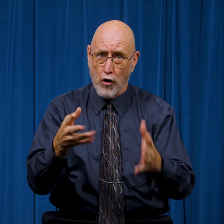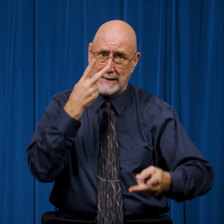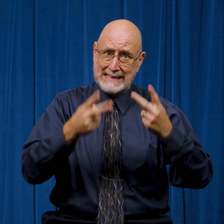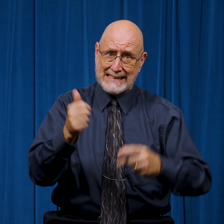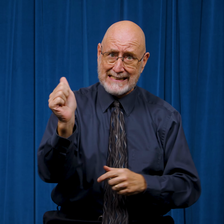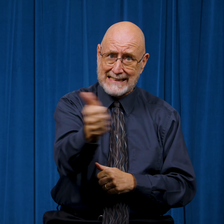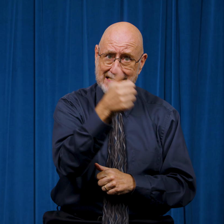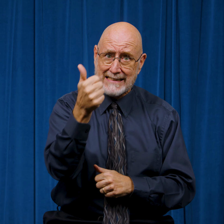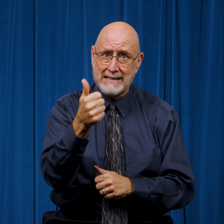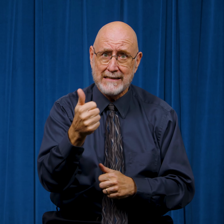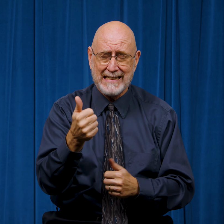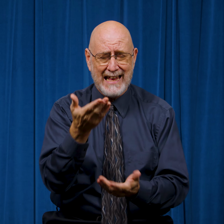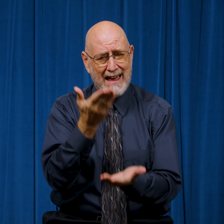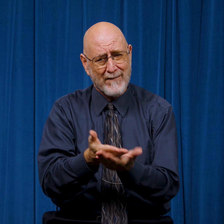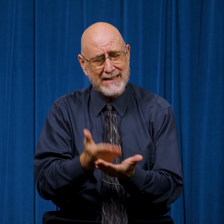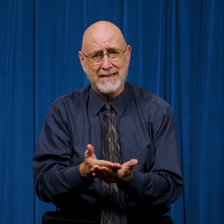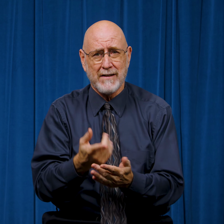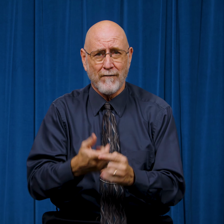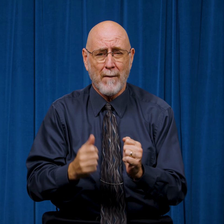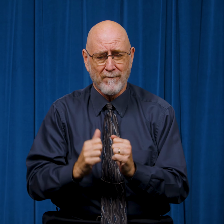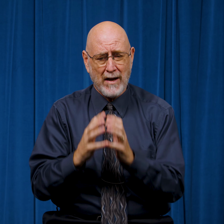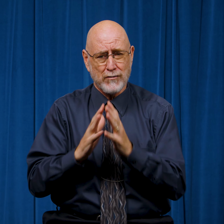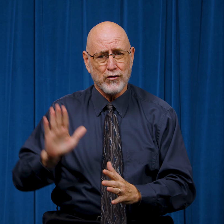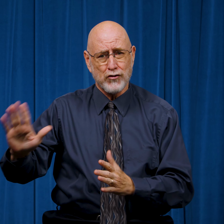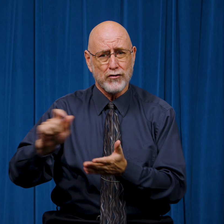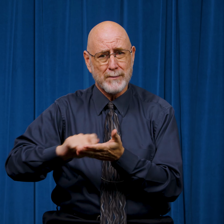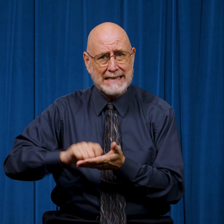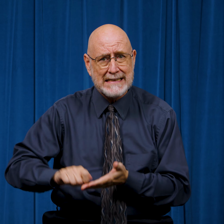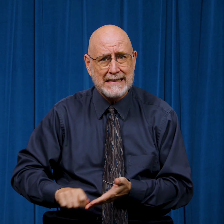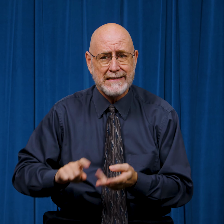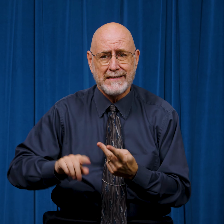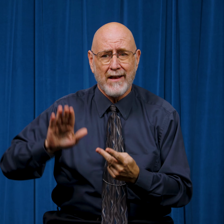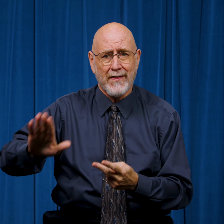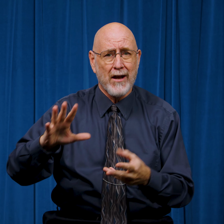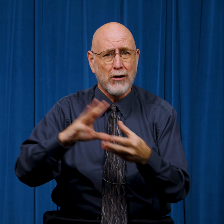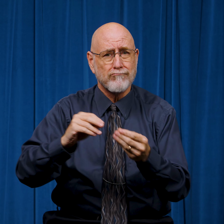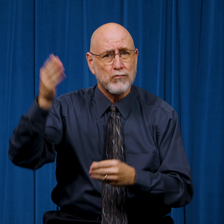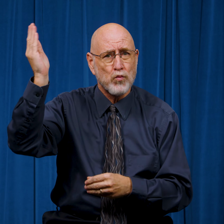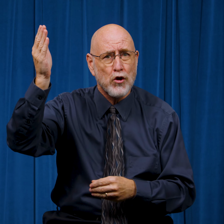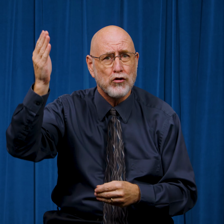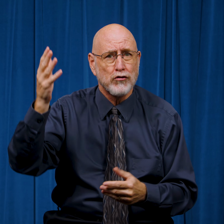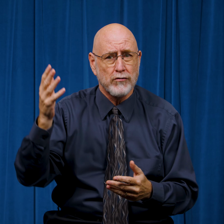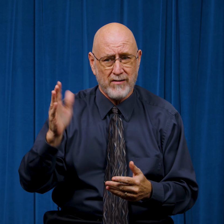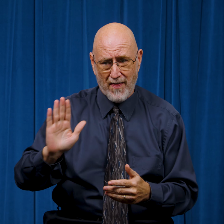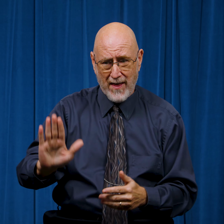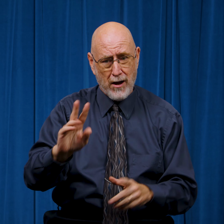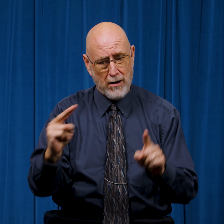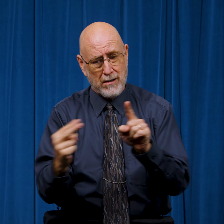clear evidence from the Founders' own pens and their words that their view of God in America